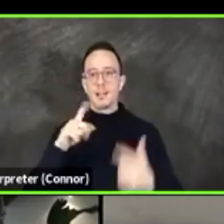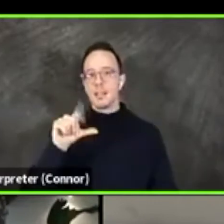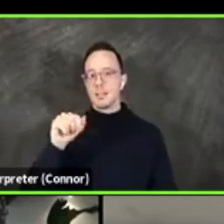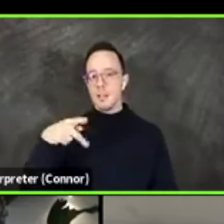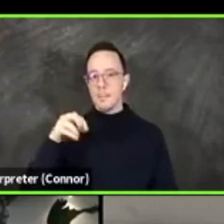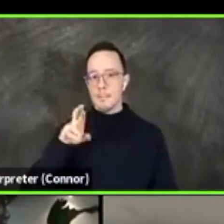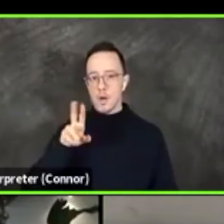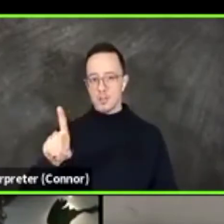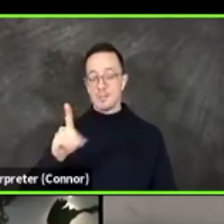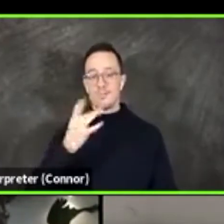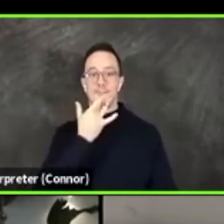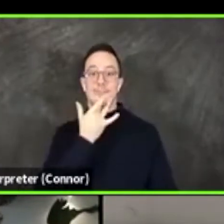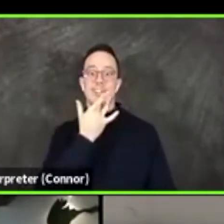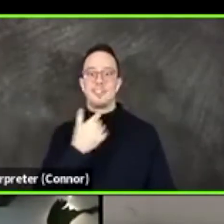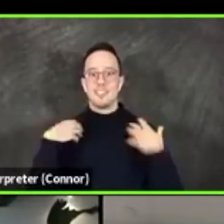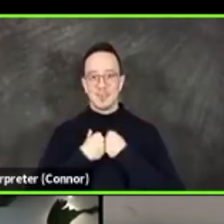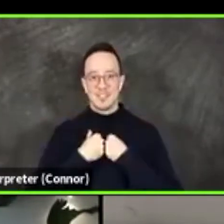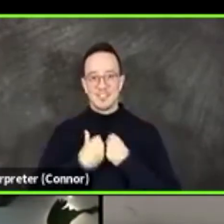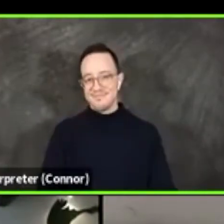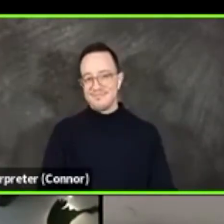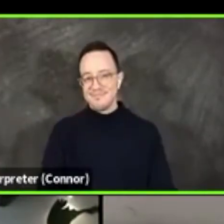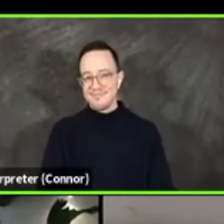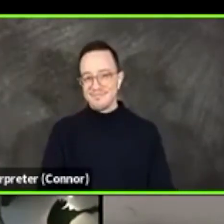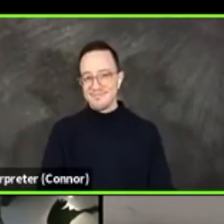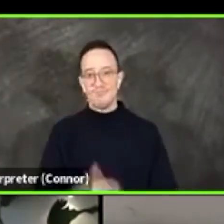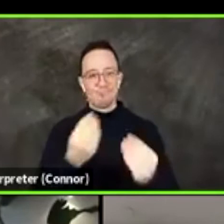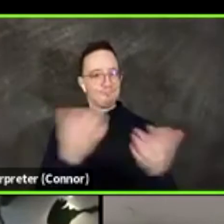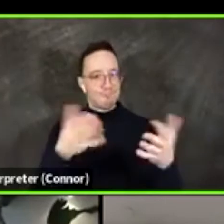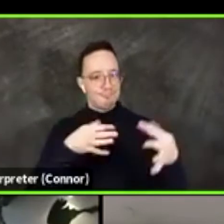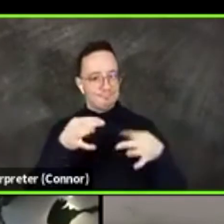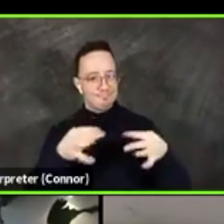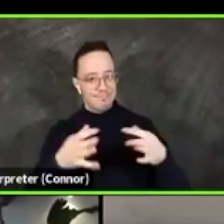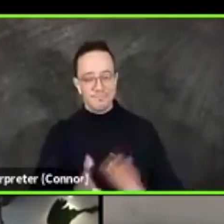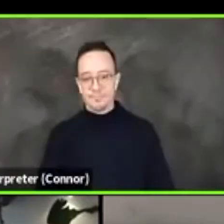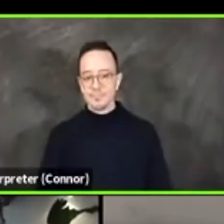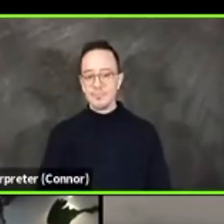SWEATER. SORRY, I JUST WANTED TO -- TO DO THAT BEFORE I MOVE ON.